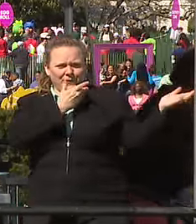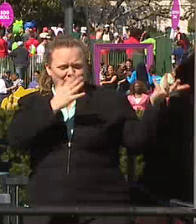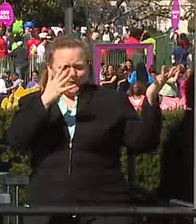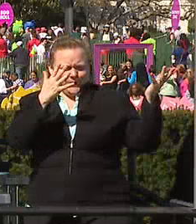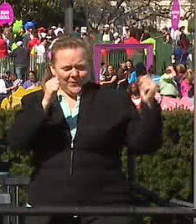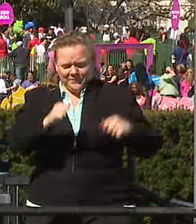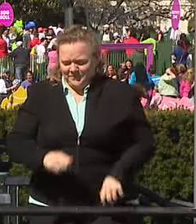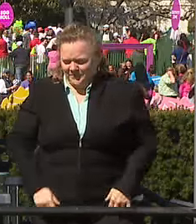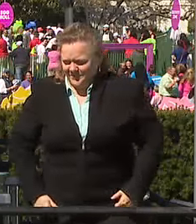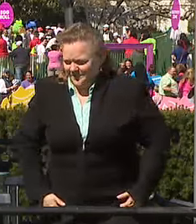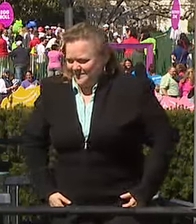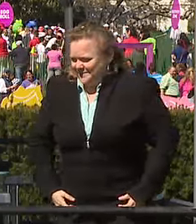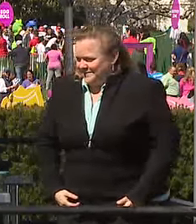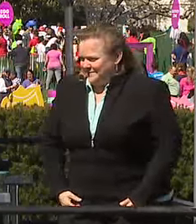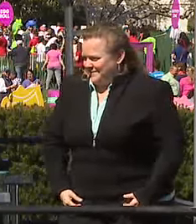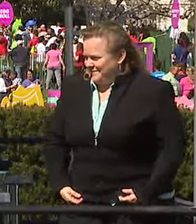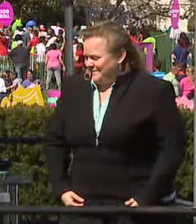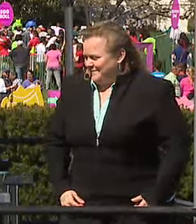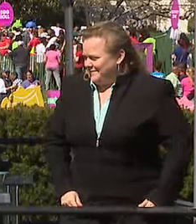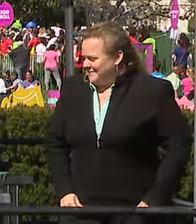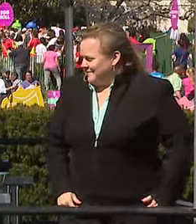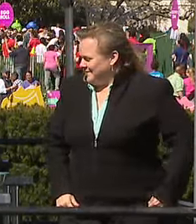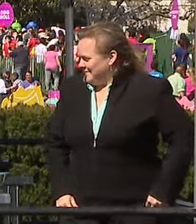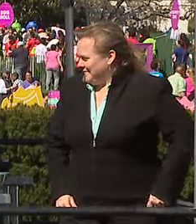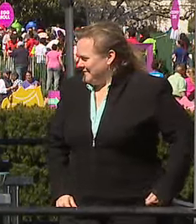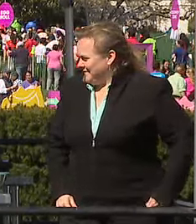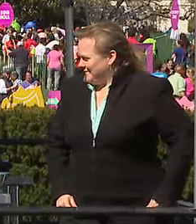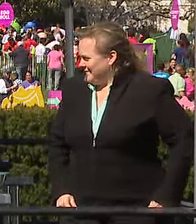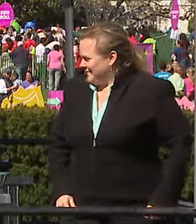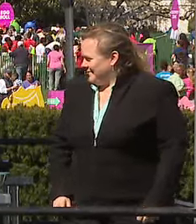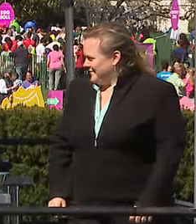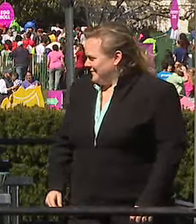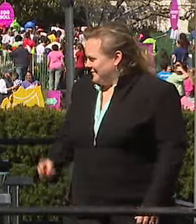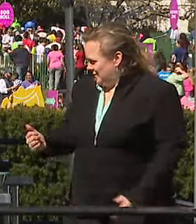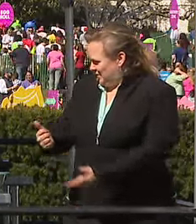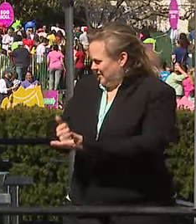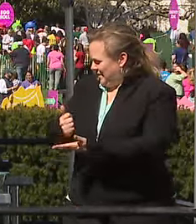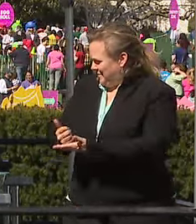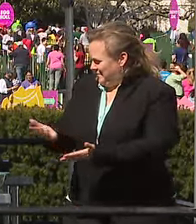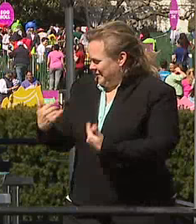Thank you so much. You want to help out?